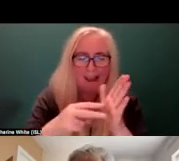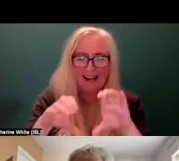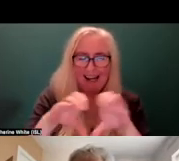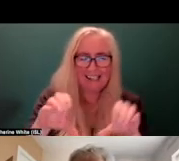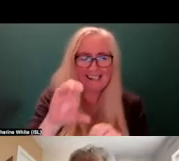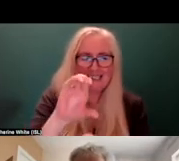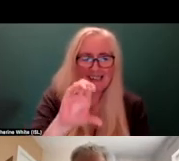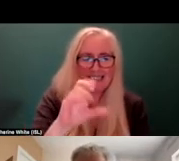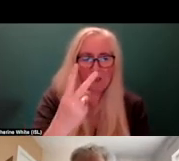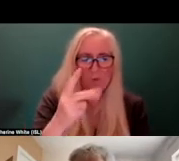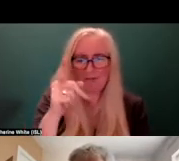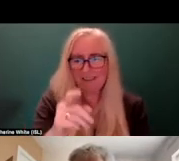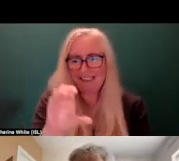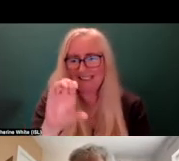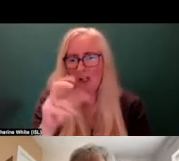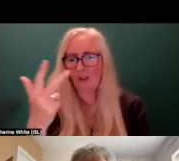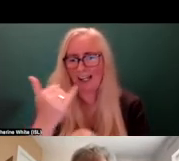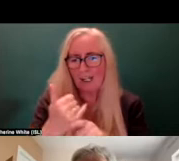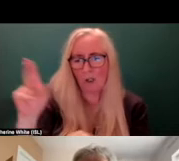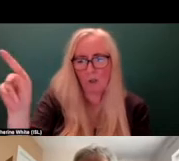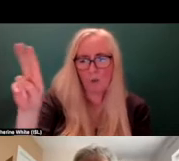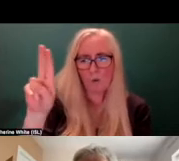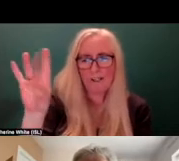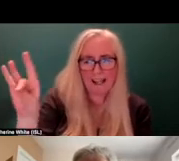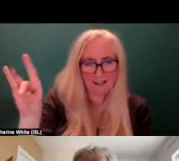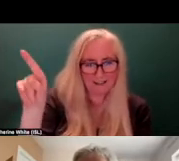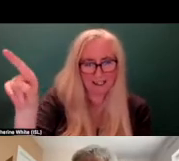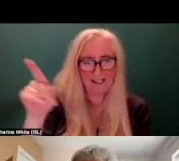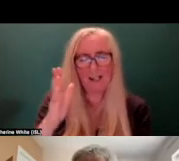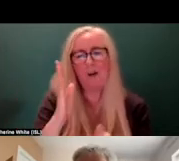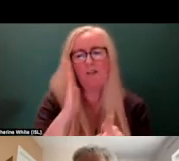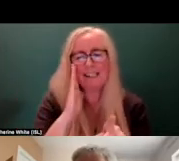class of C2 and C3, which in the UK would differentiate between